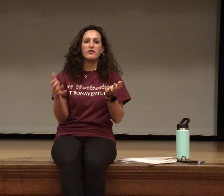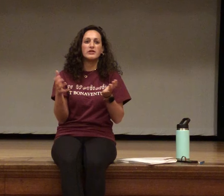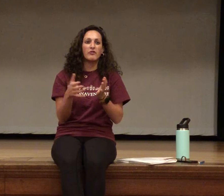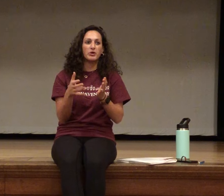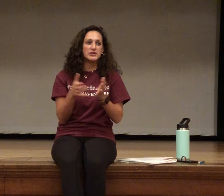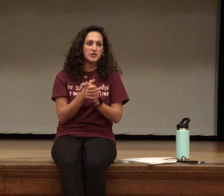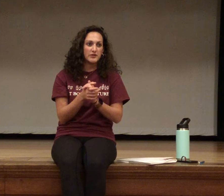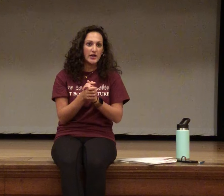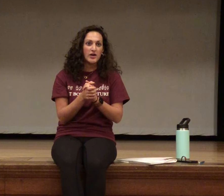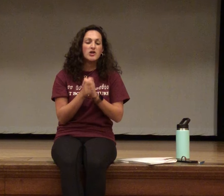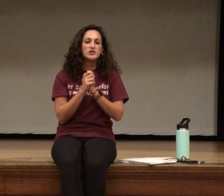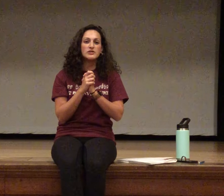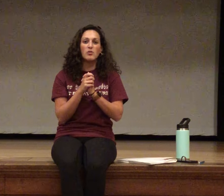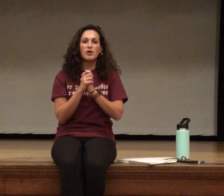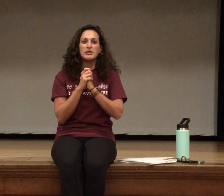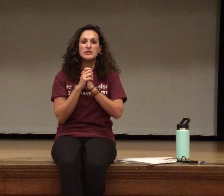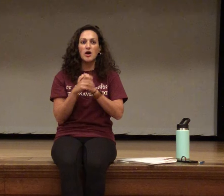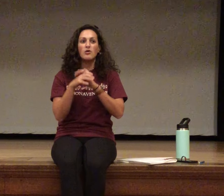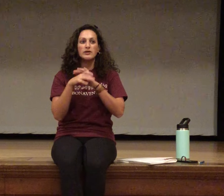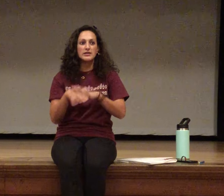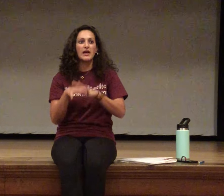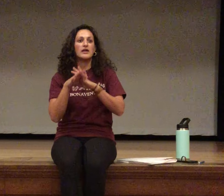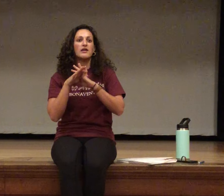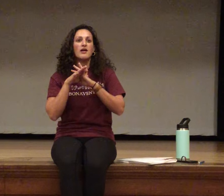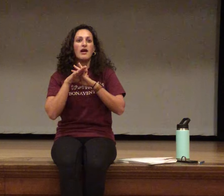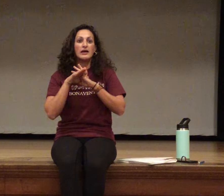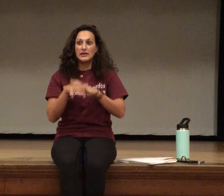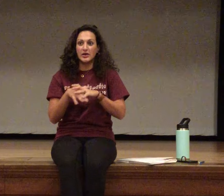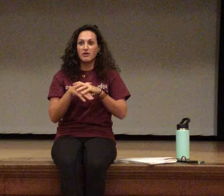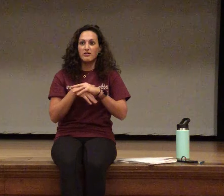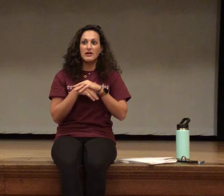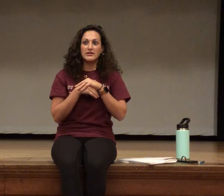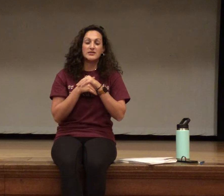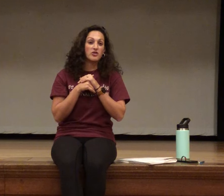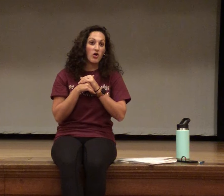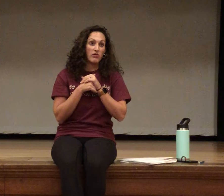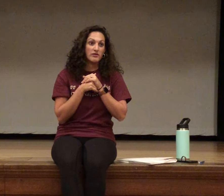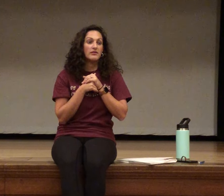hard for the deaf person to read it so you still want to be slow and steady and clear is the goal